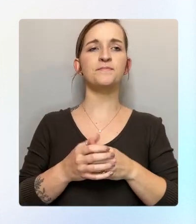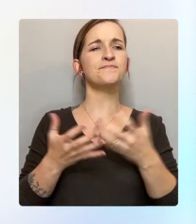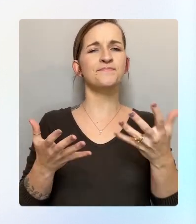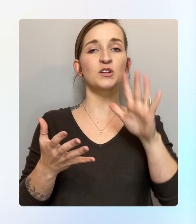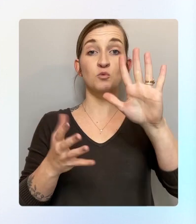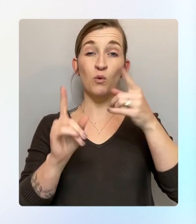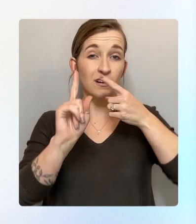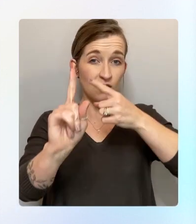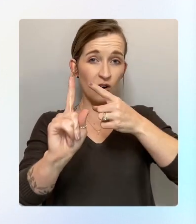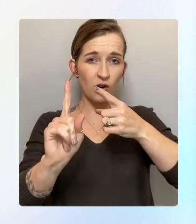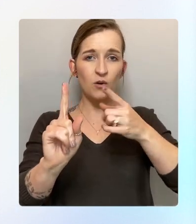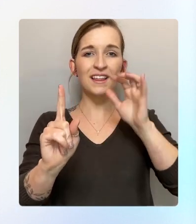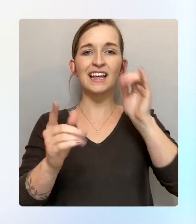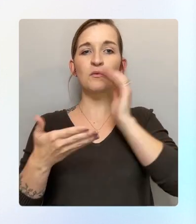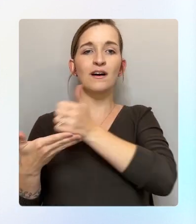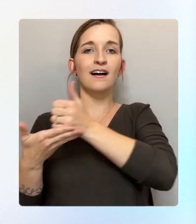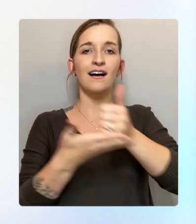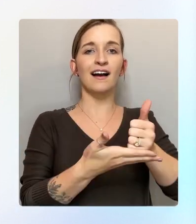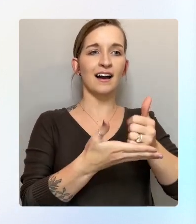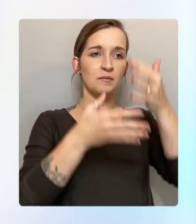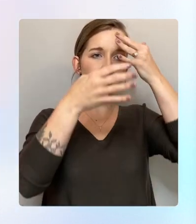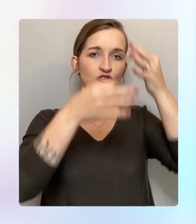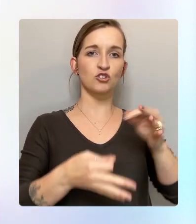What your goal is will help determine your tactics.